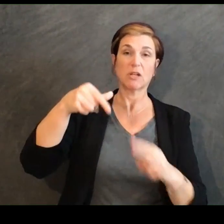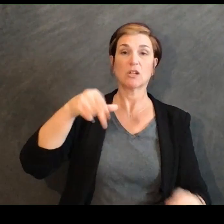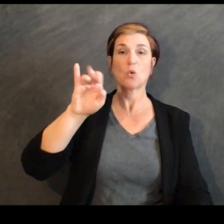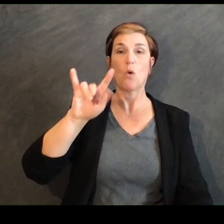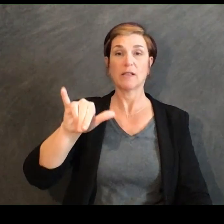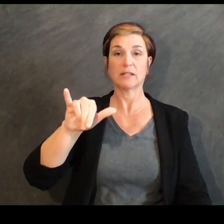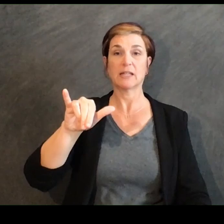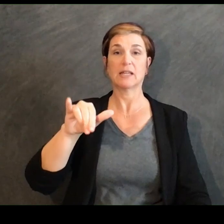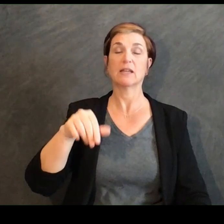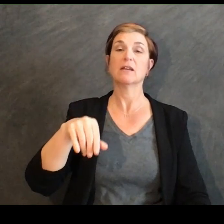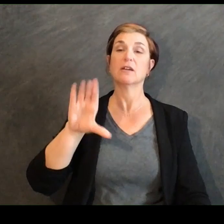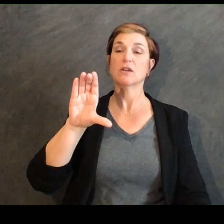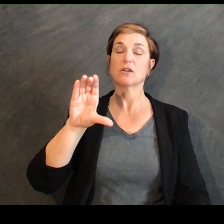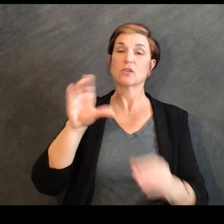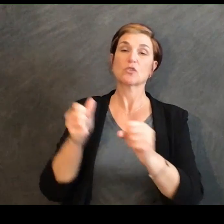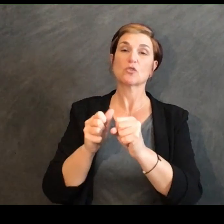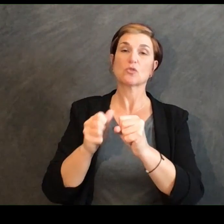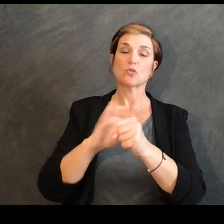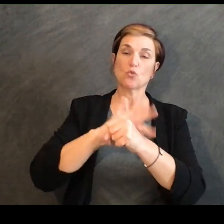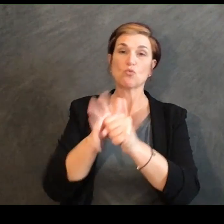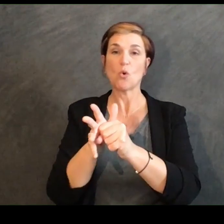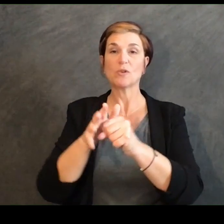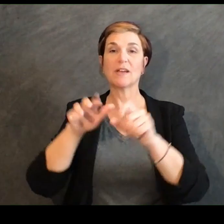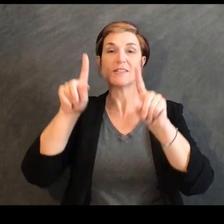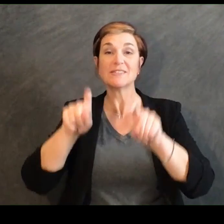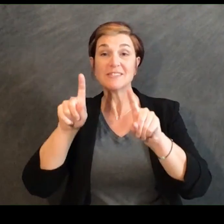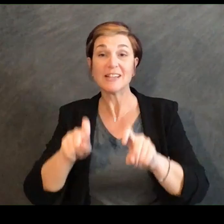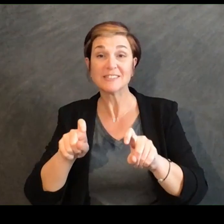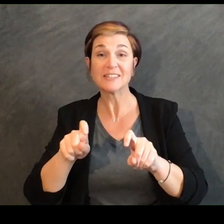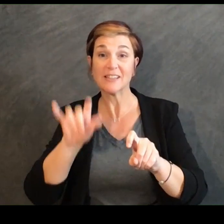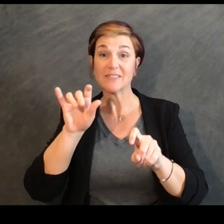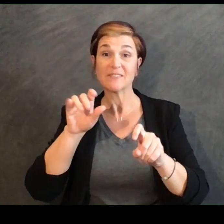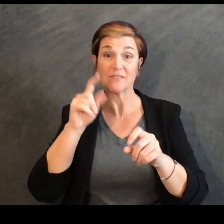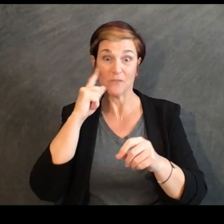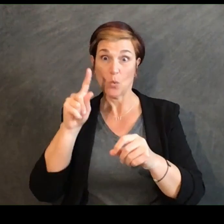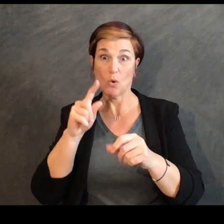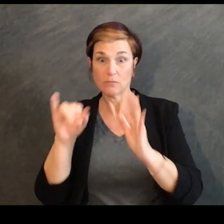American people at unprecedented speed finally I want you to know in South